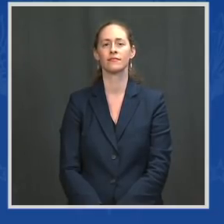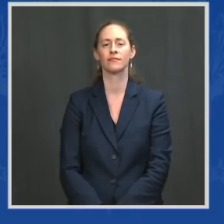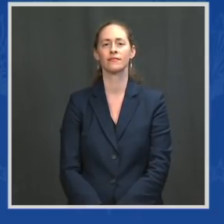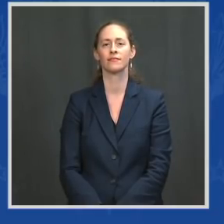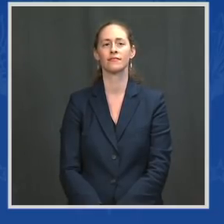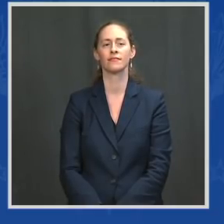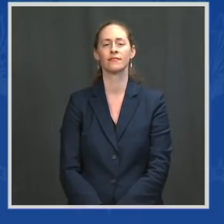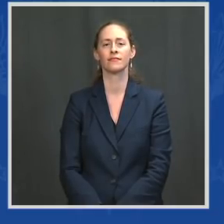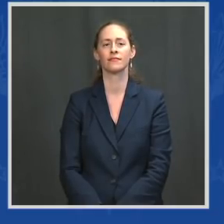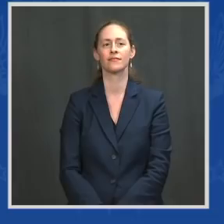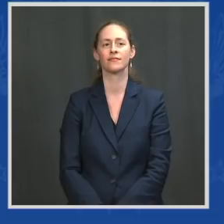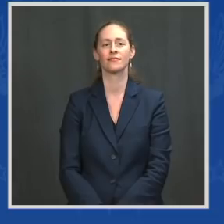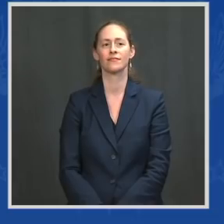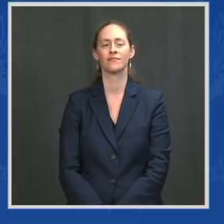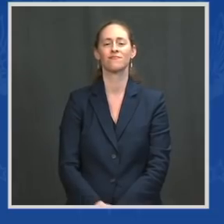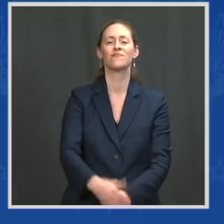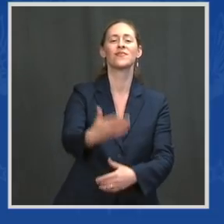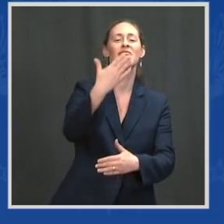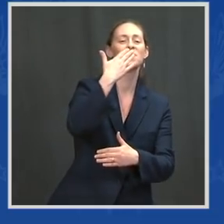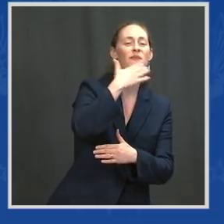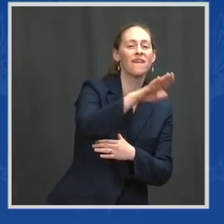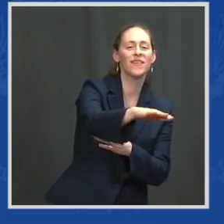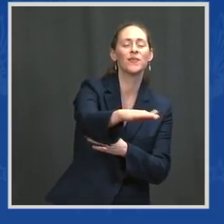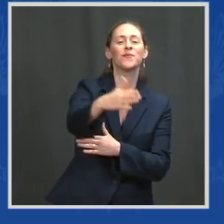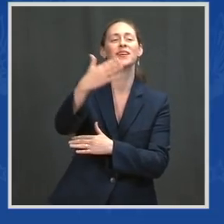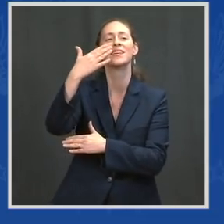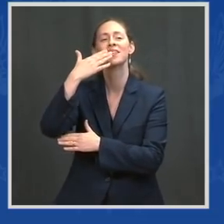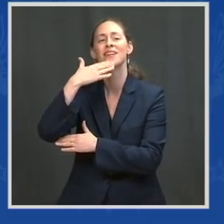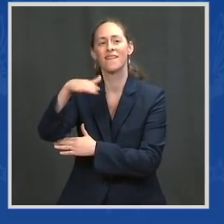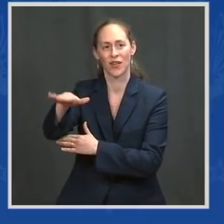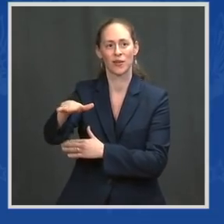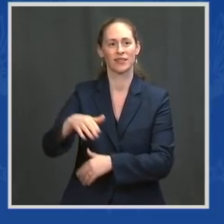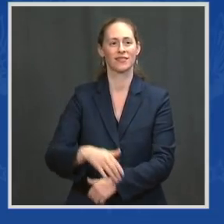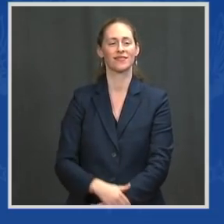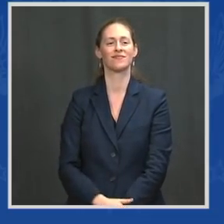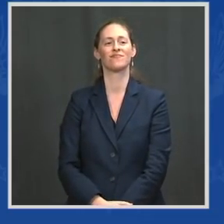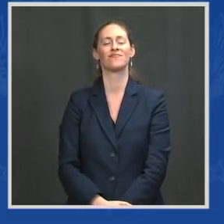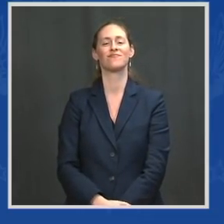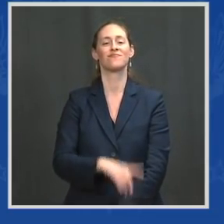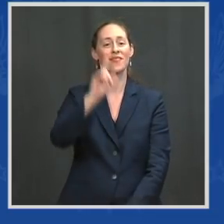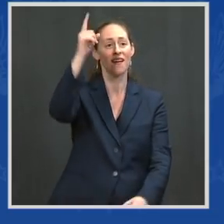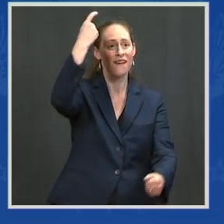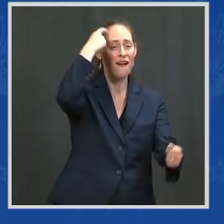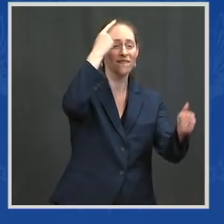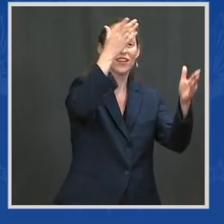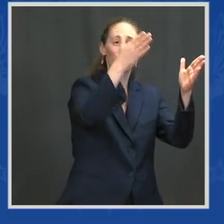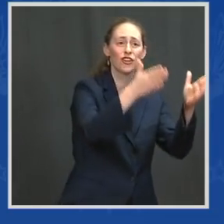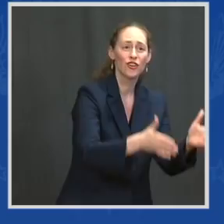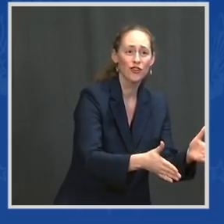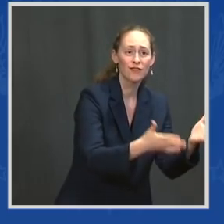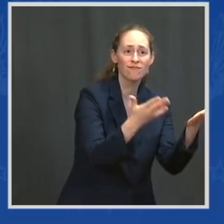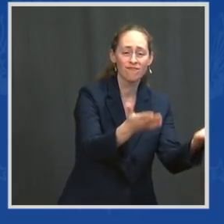Mayor Hunter: Good afternoon, everyone. Governor Edwards, Lake Charles, fellow Americans watching from around the country.